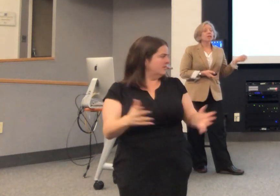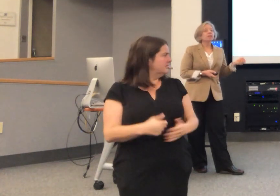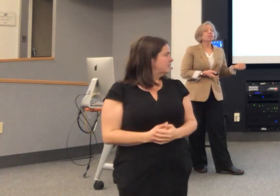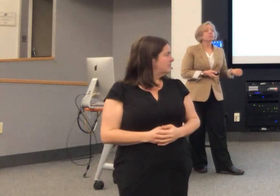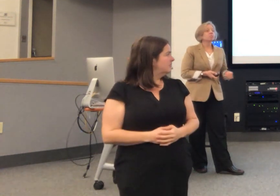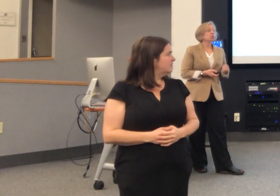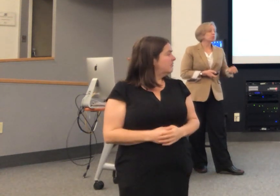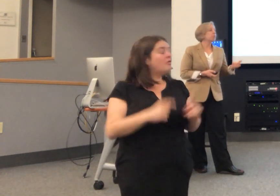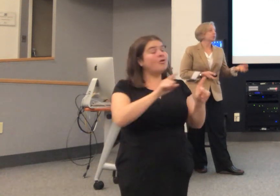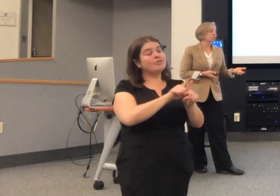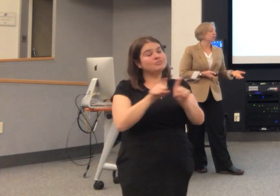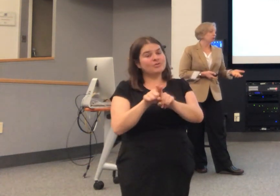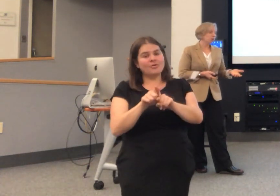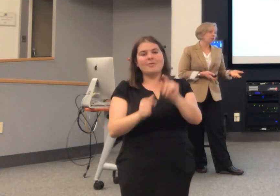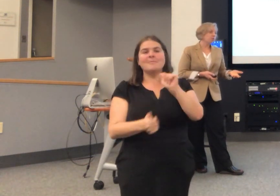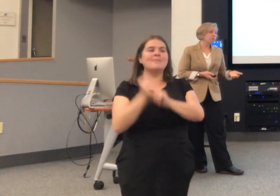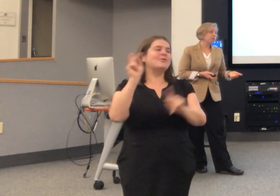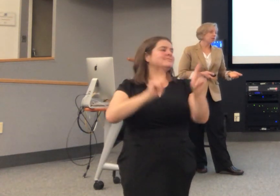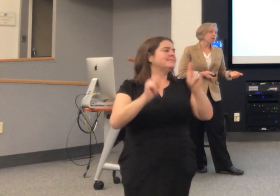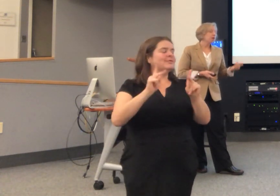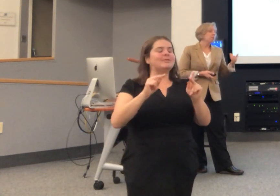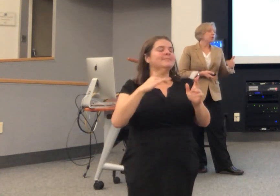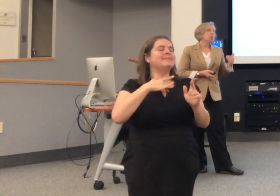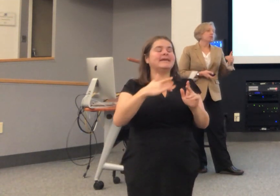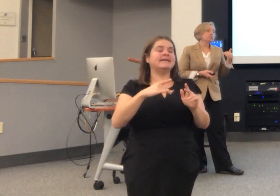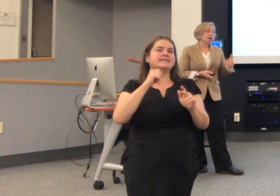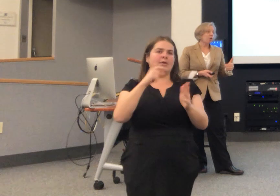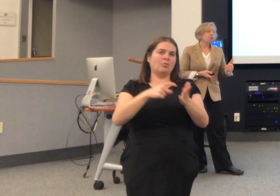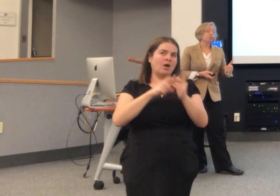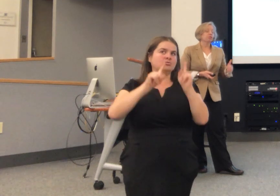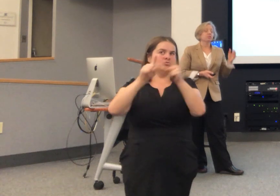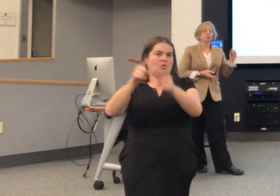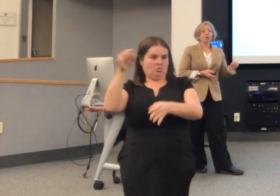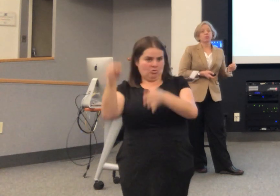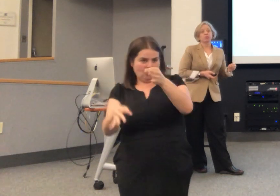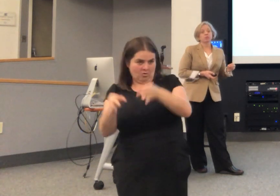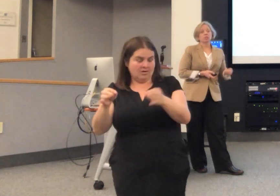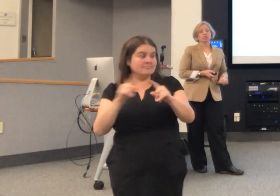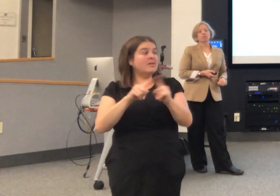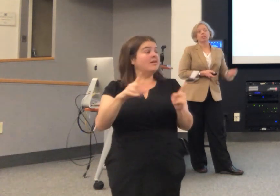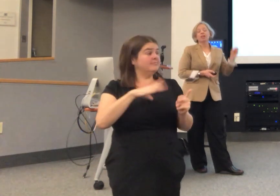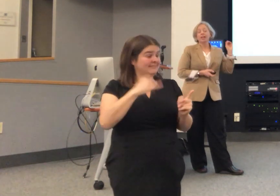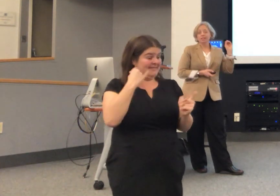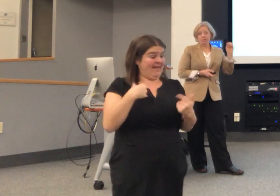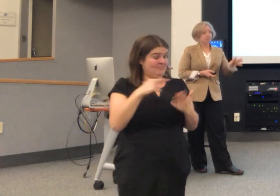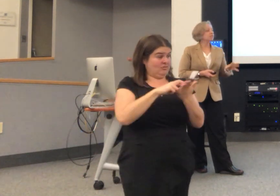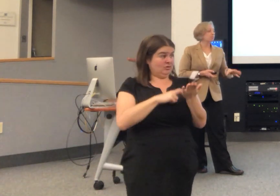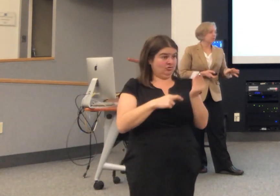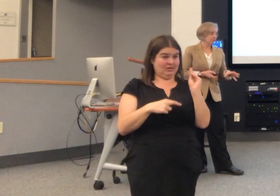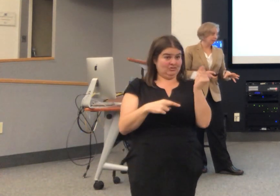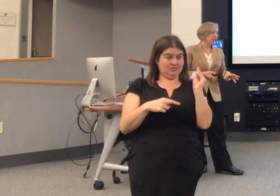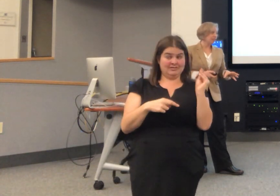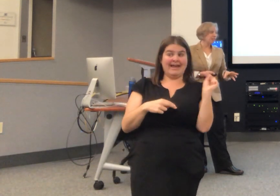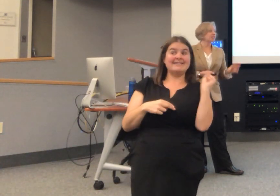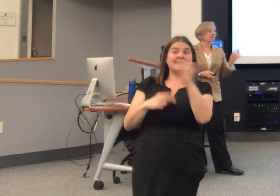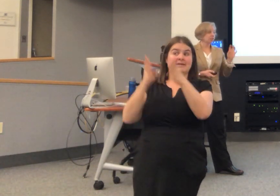the reality is most people don't go to court, but what is powerful is if you have a registration and can send somebody a letter and say,